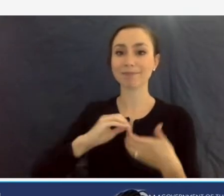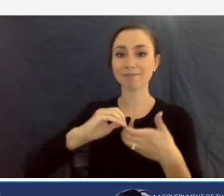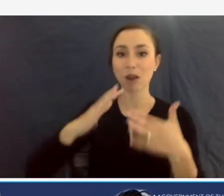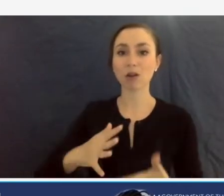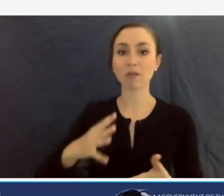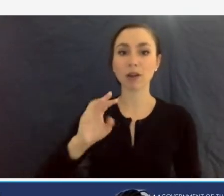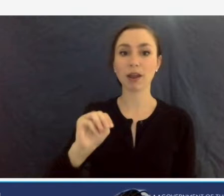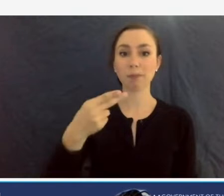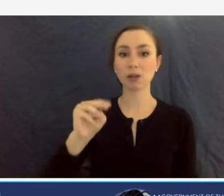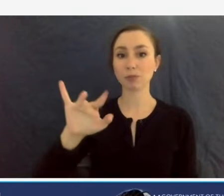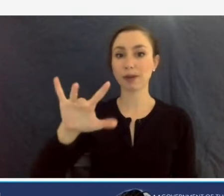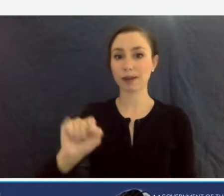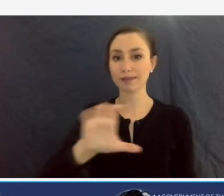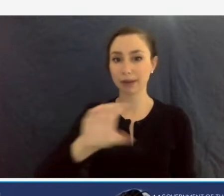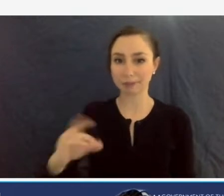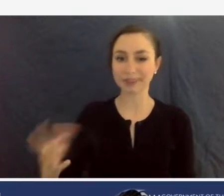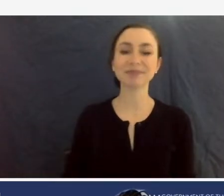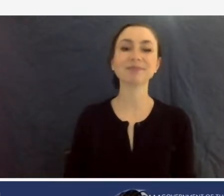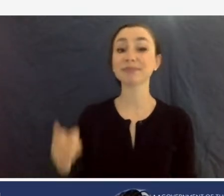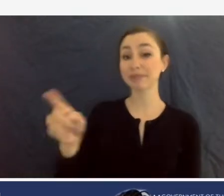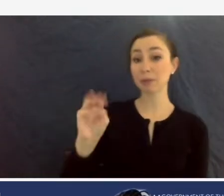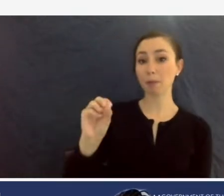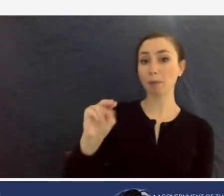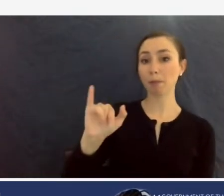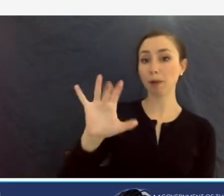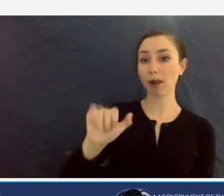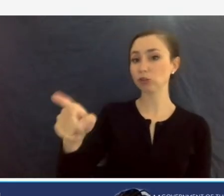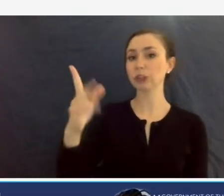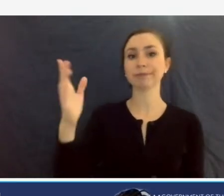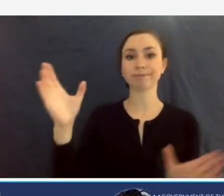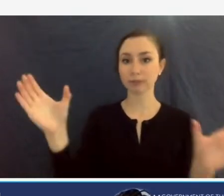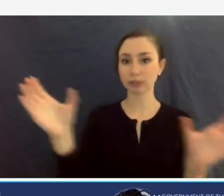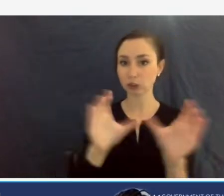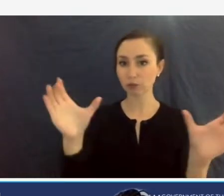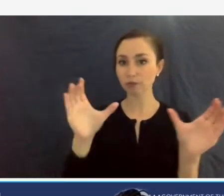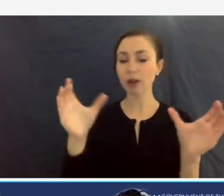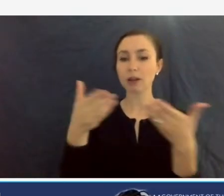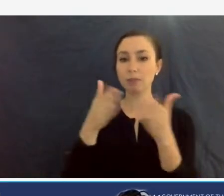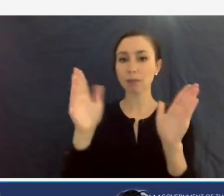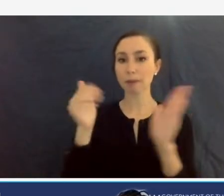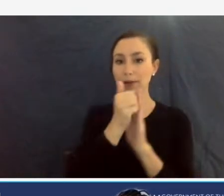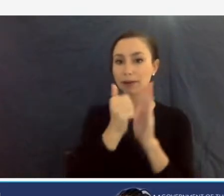monica is a certified public accountant and certified fraud examiner with over 15 years